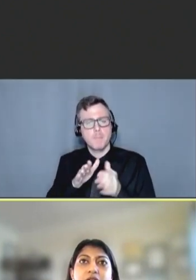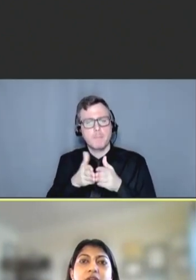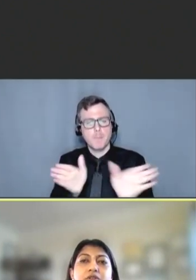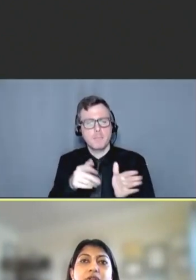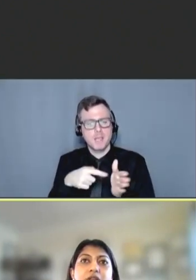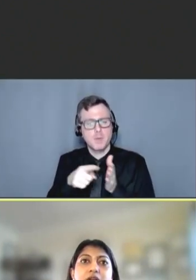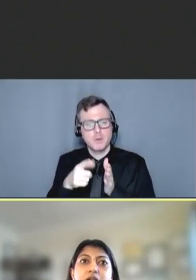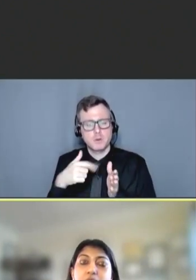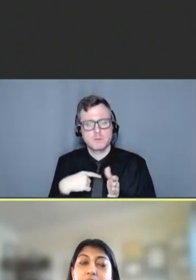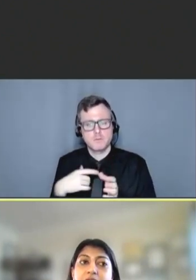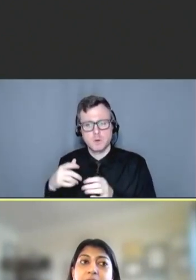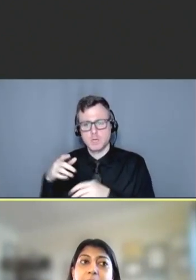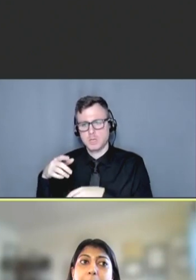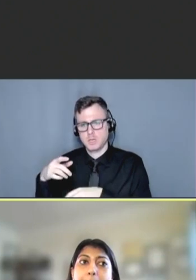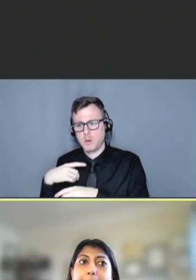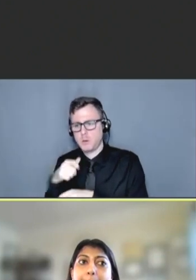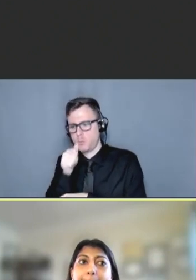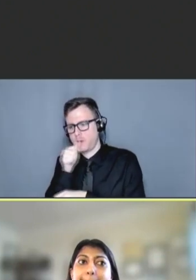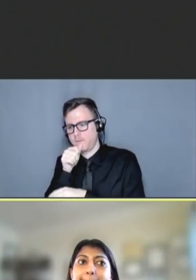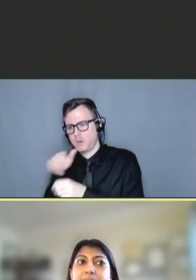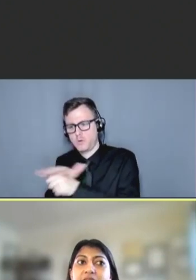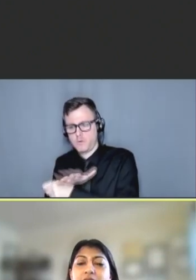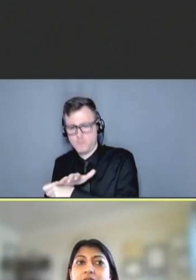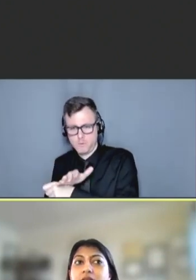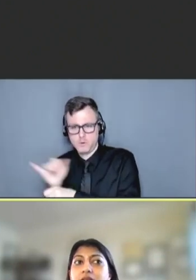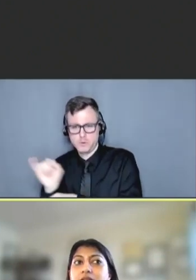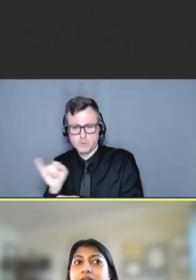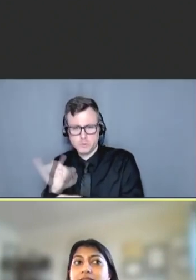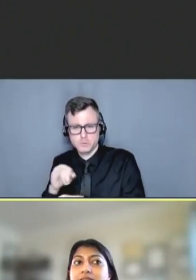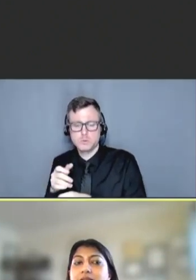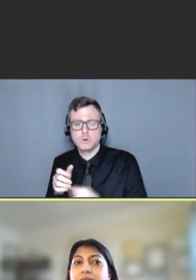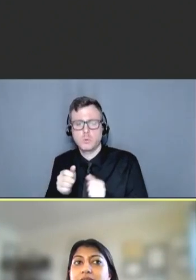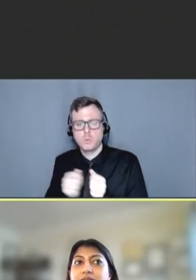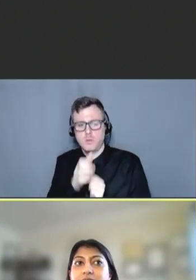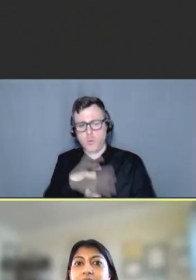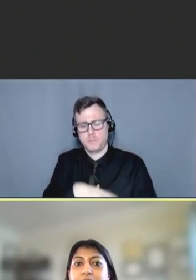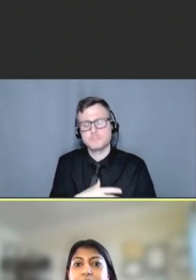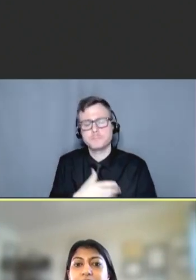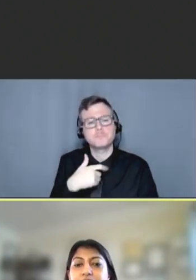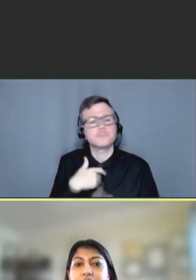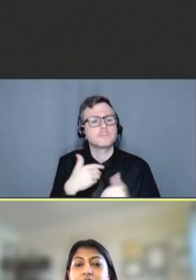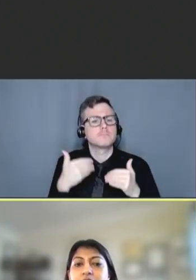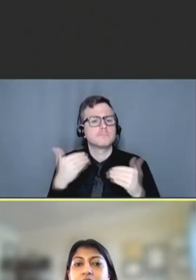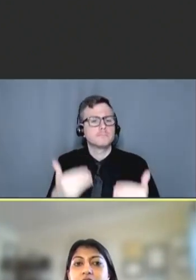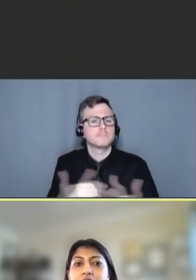covered women. Next slide, please.